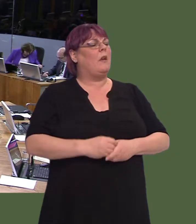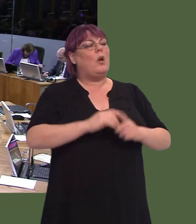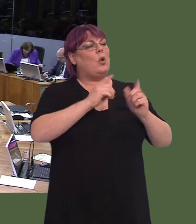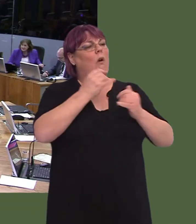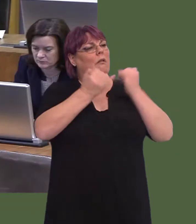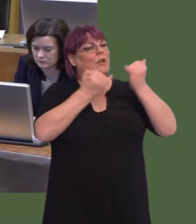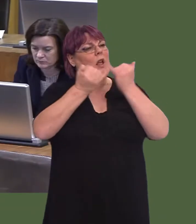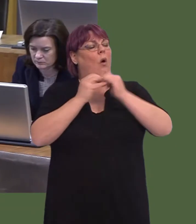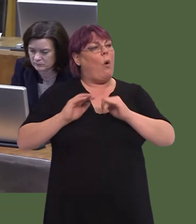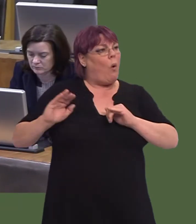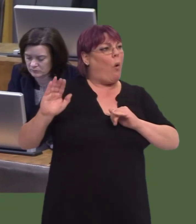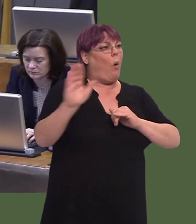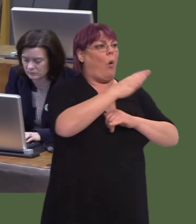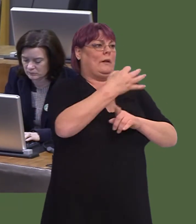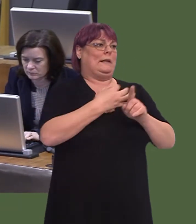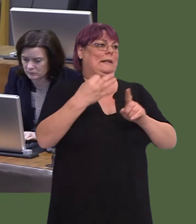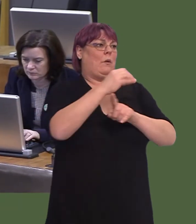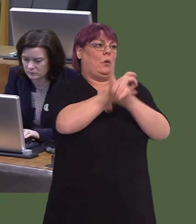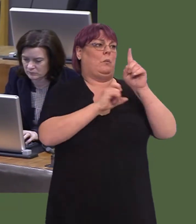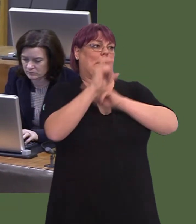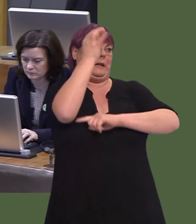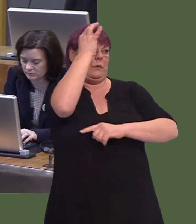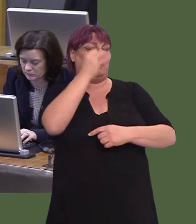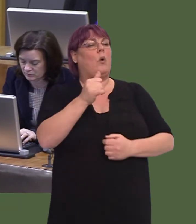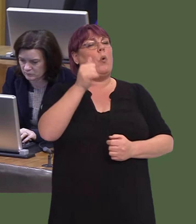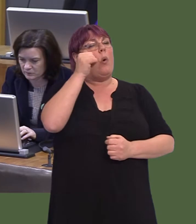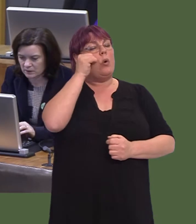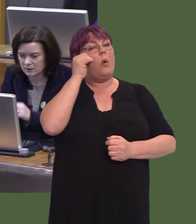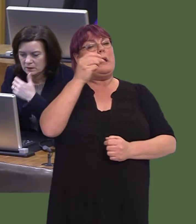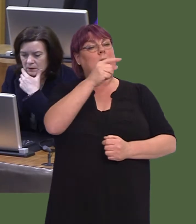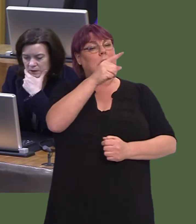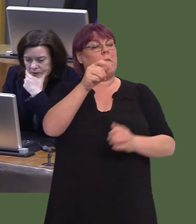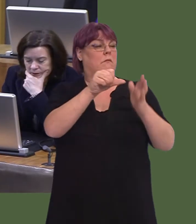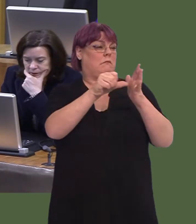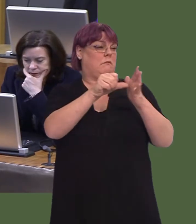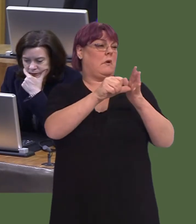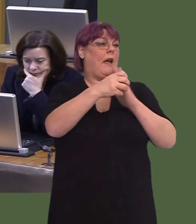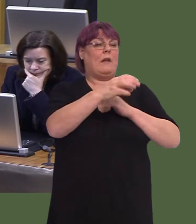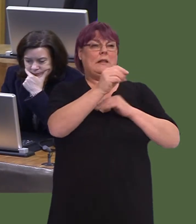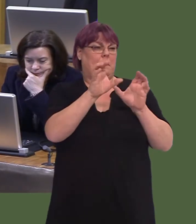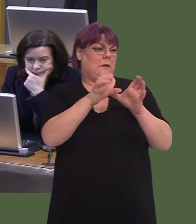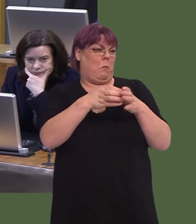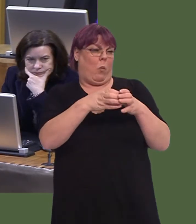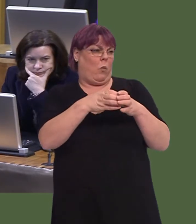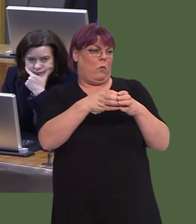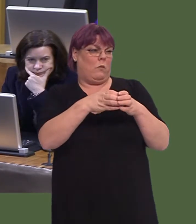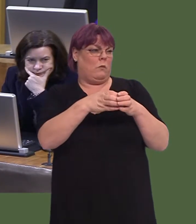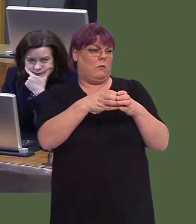community council. We know that there are some that have struggled, we know that there are some that are very smallóvery, very smallóand, sometimes, itís difficult